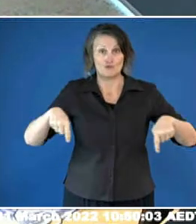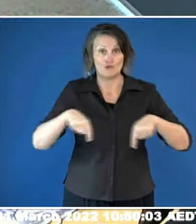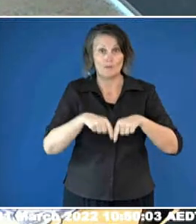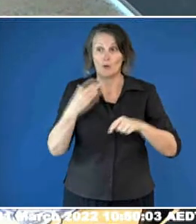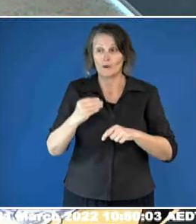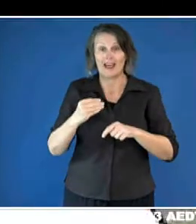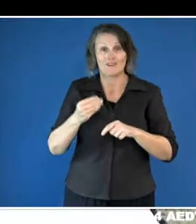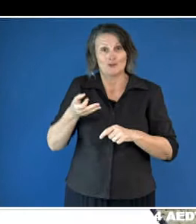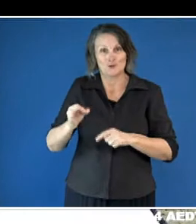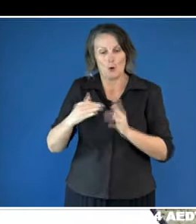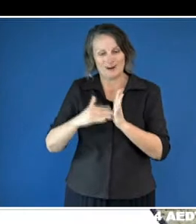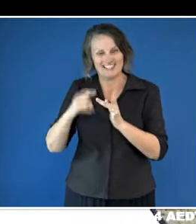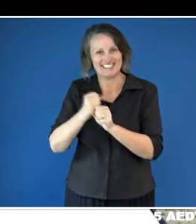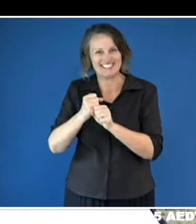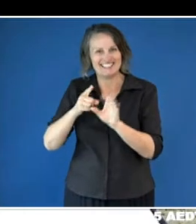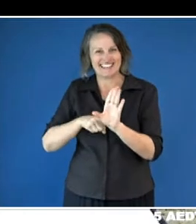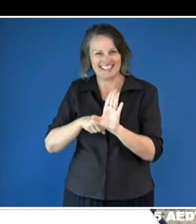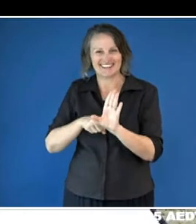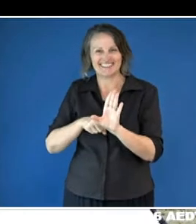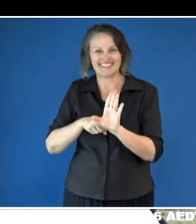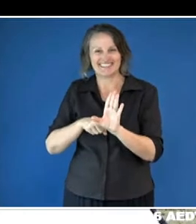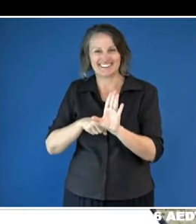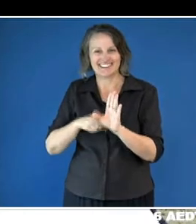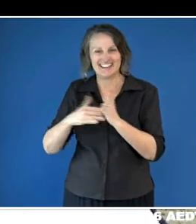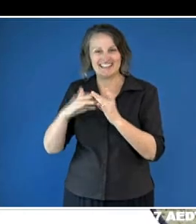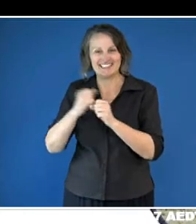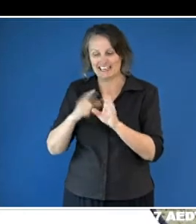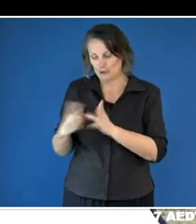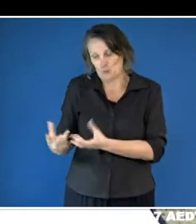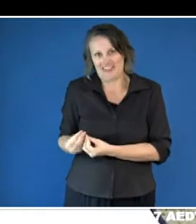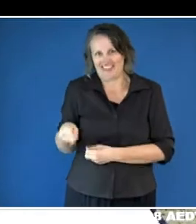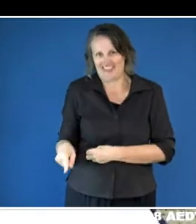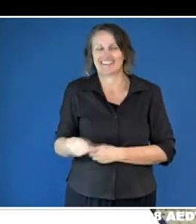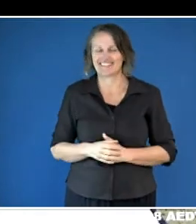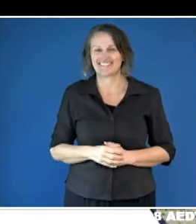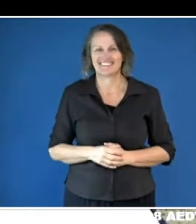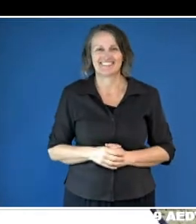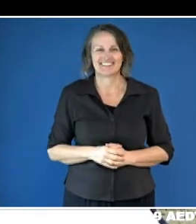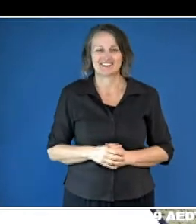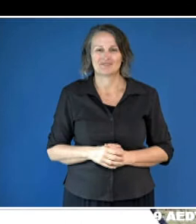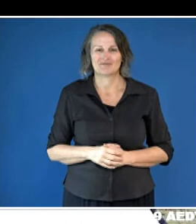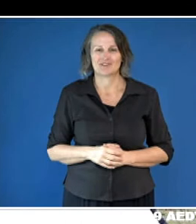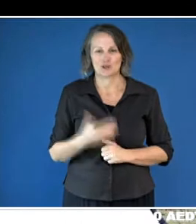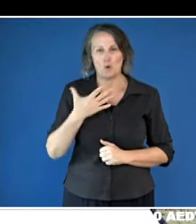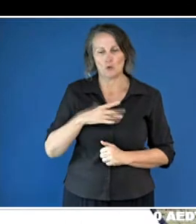Yeah. MS EASTMAN: And Ziggy has been with us. So just to acknowledge Ziggy's presence as well.